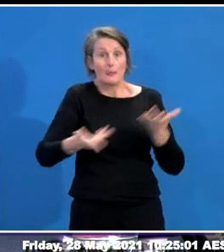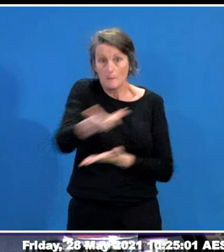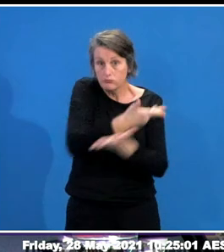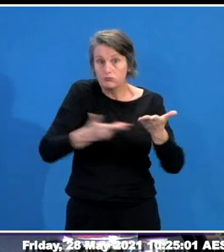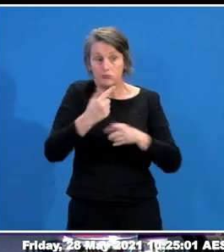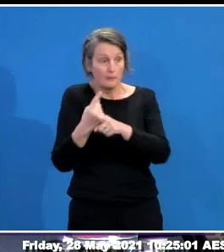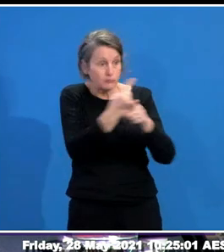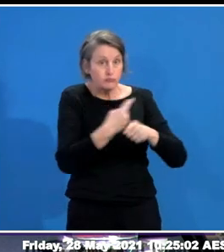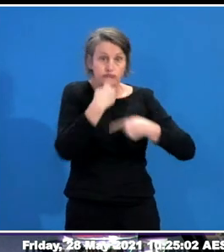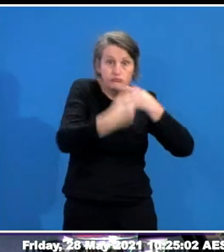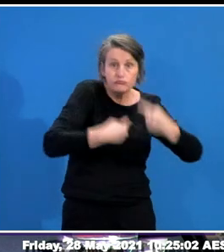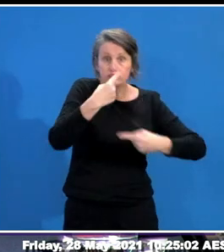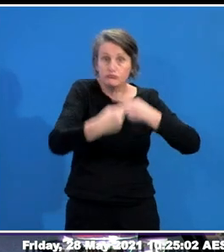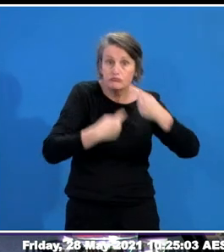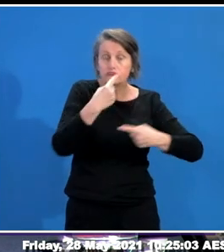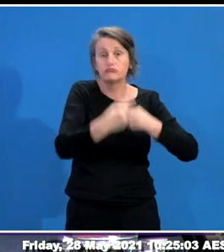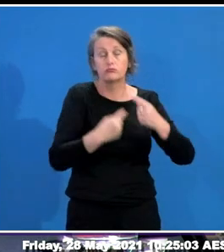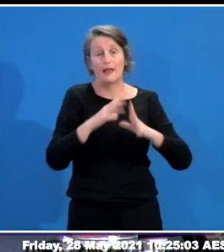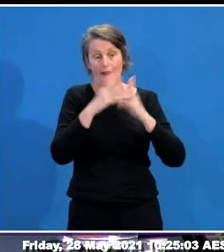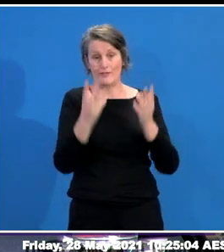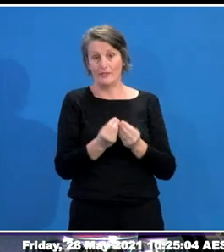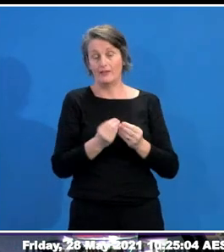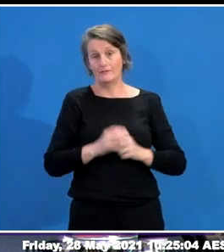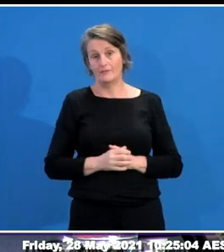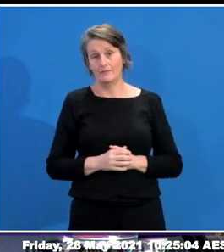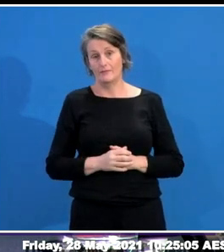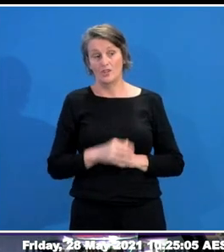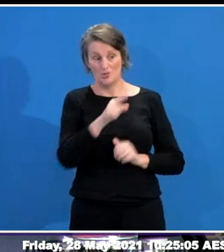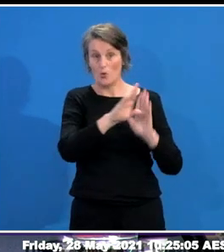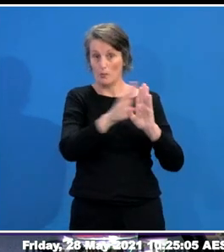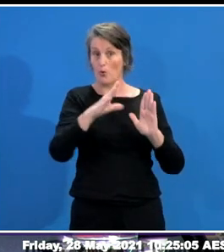That is a conjecture of what the Board requires in terms of their papers.